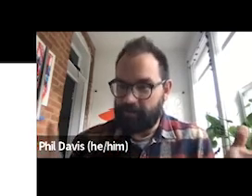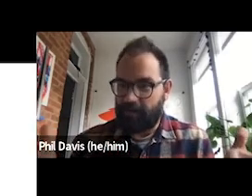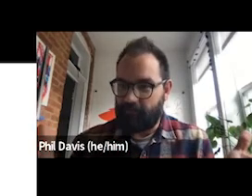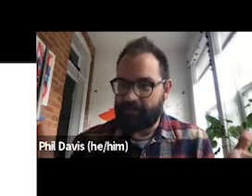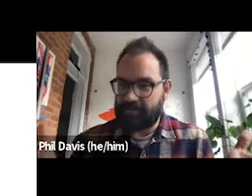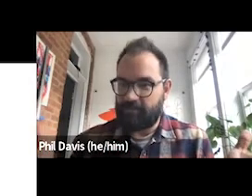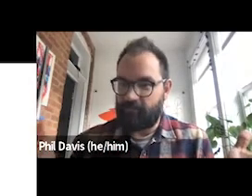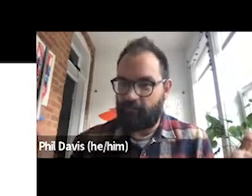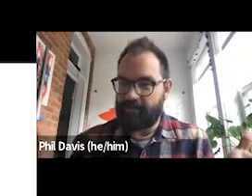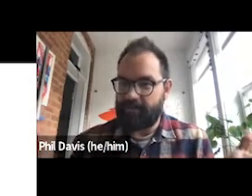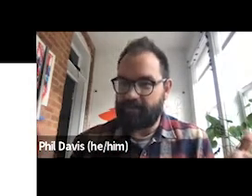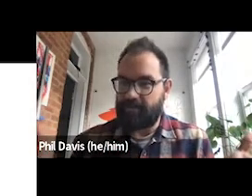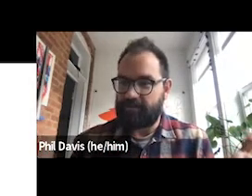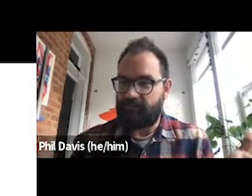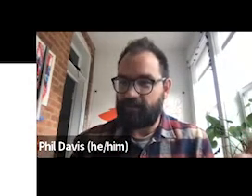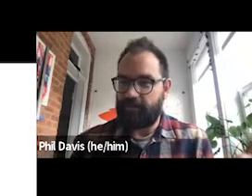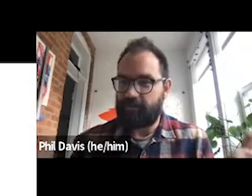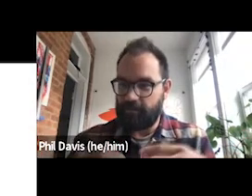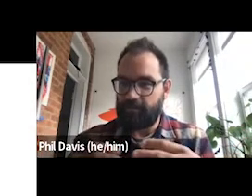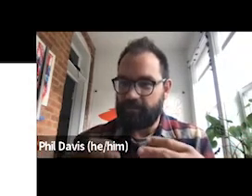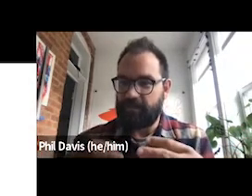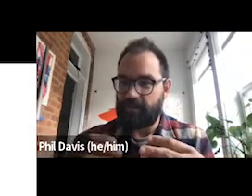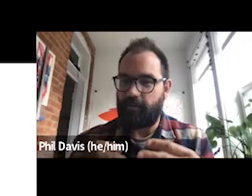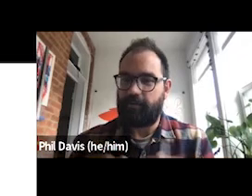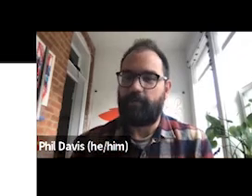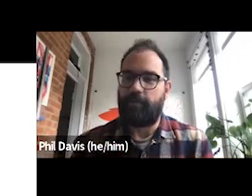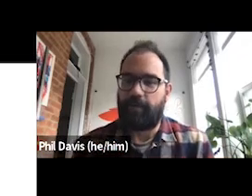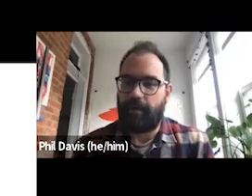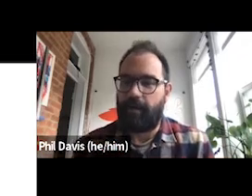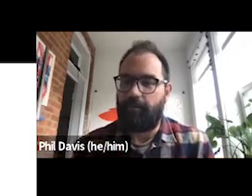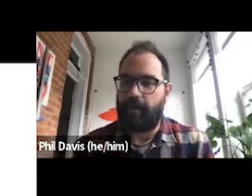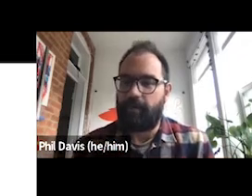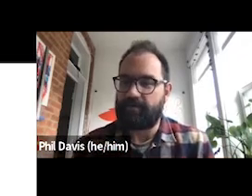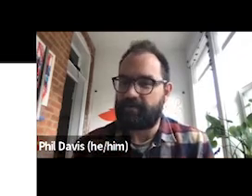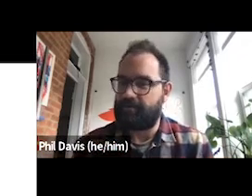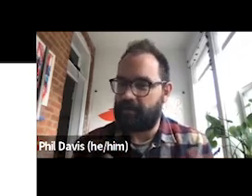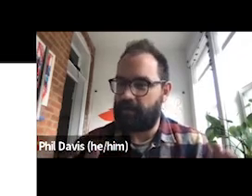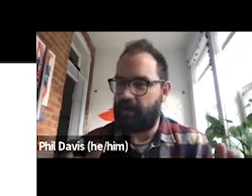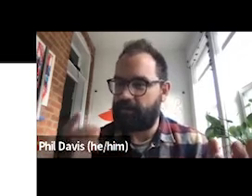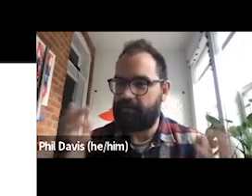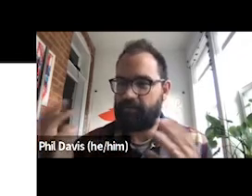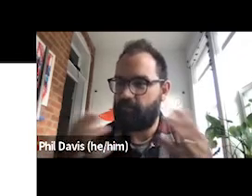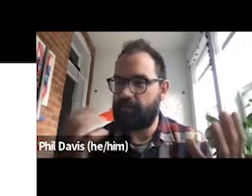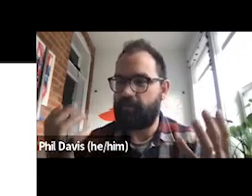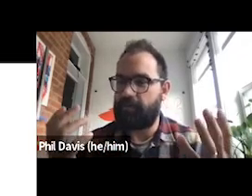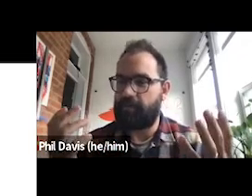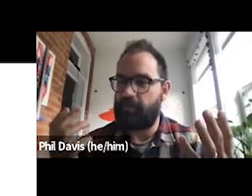diverse voices in the field to the city of Baltimore and also to connect people to the